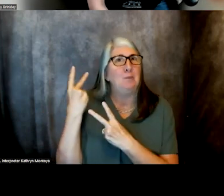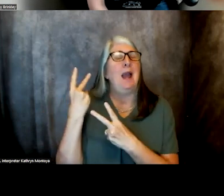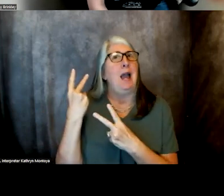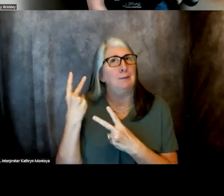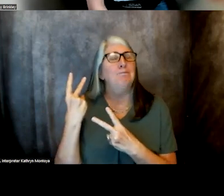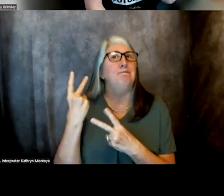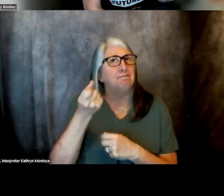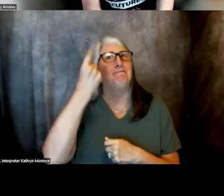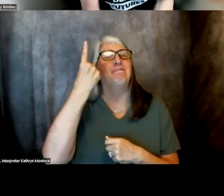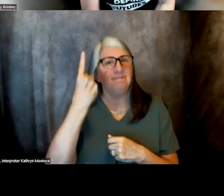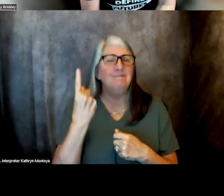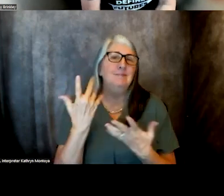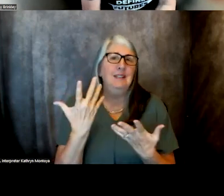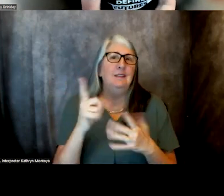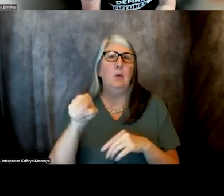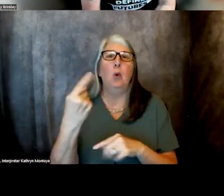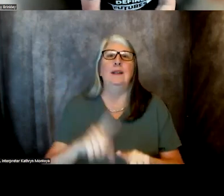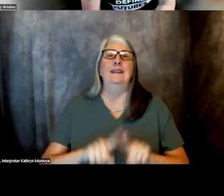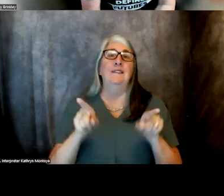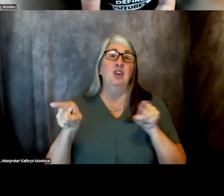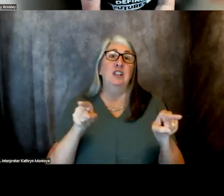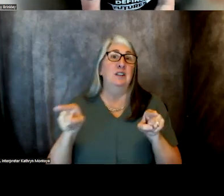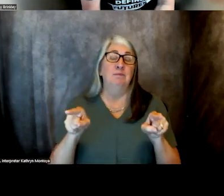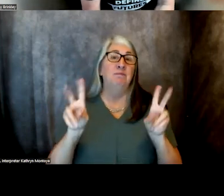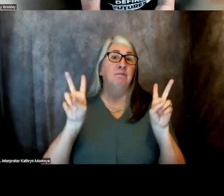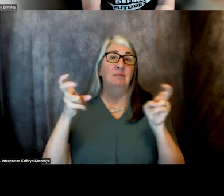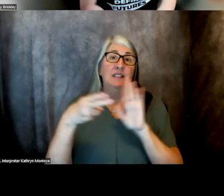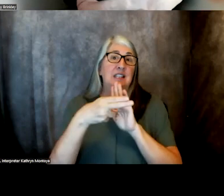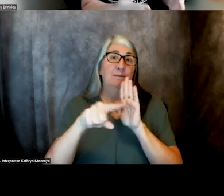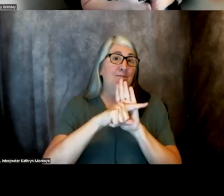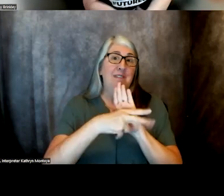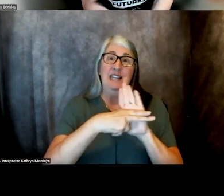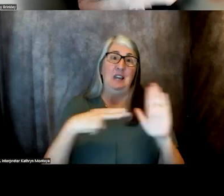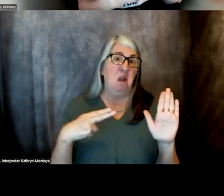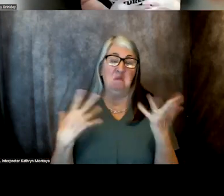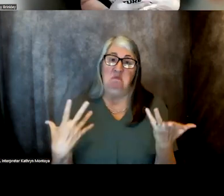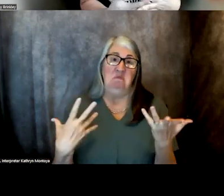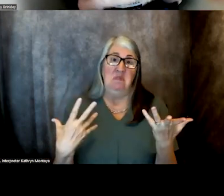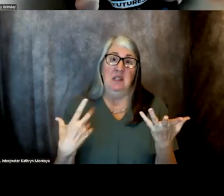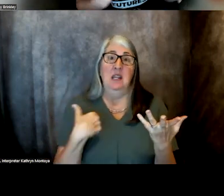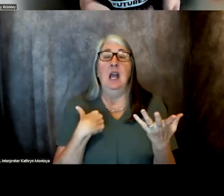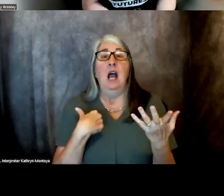ONLY THING WAS STIGMA. I GOT TO MEET WITH THE PERSON AND EXPLAIN